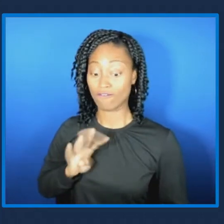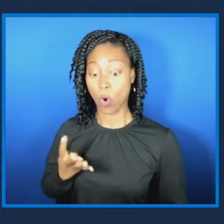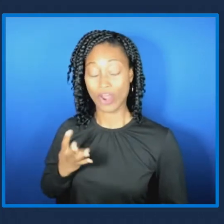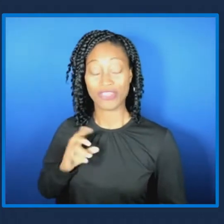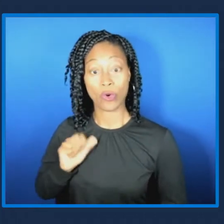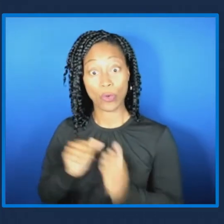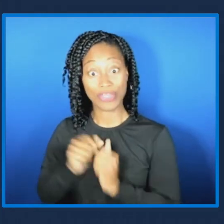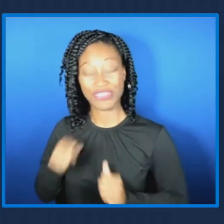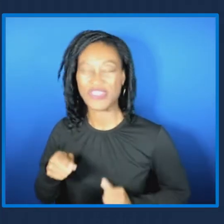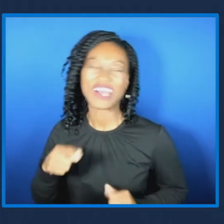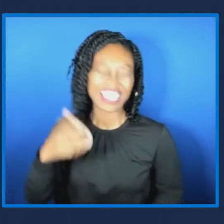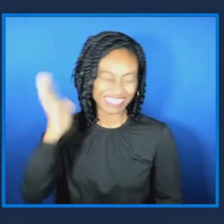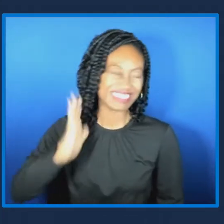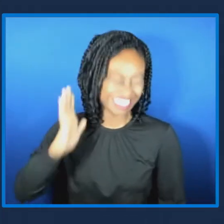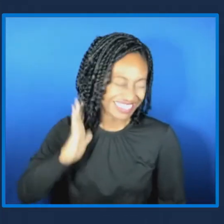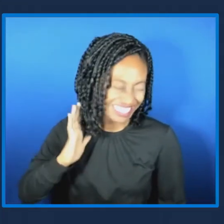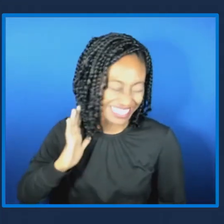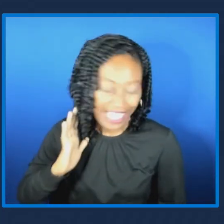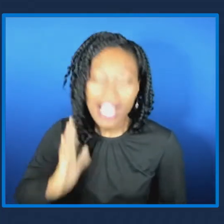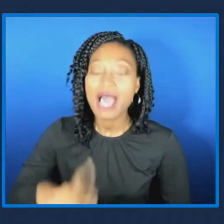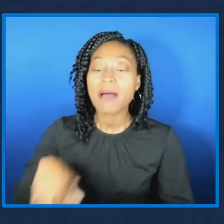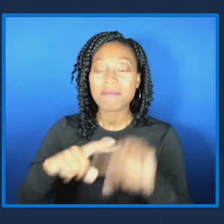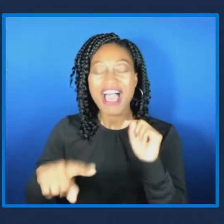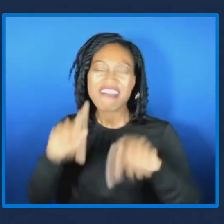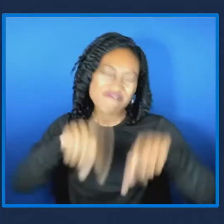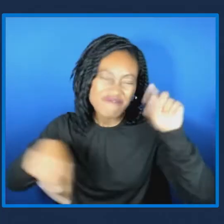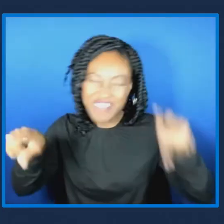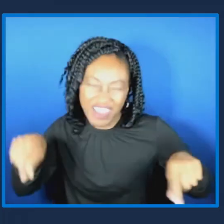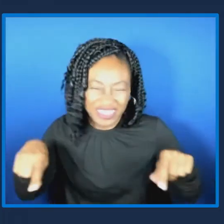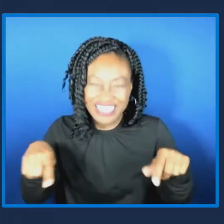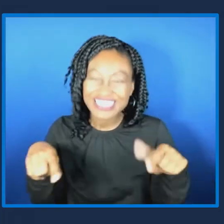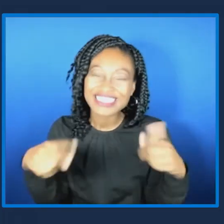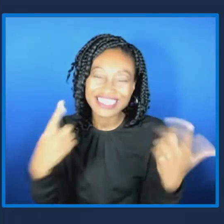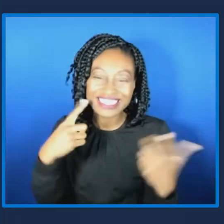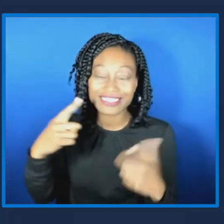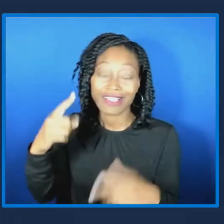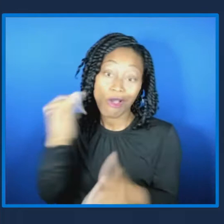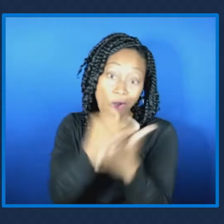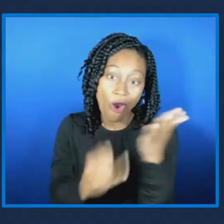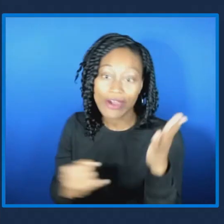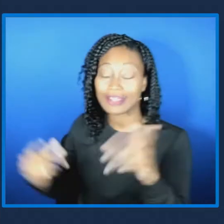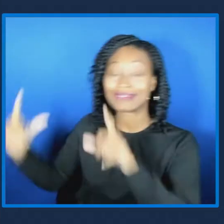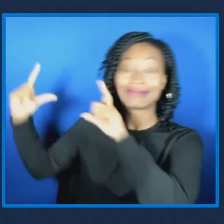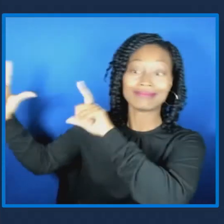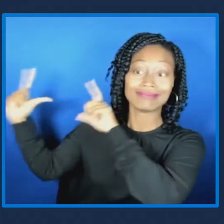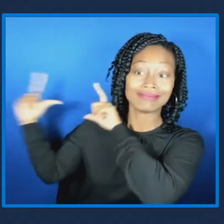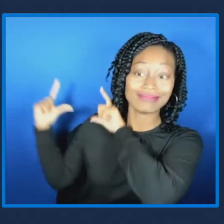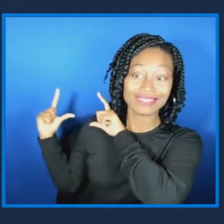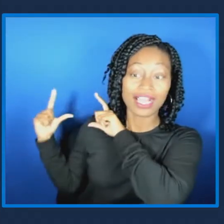Behind me I have various bits of artwork, but maybe my pride and joy, given my career in assistive technology,